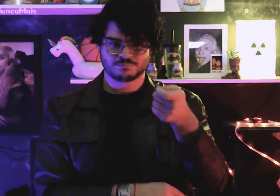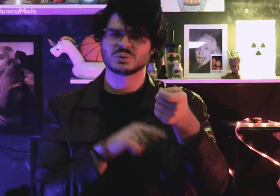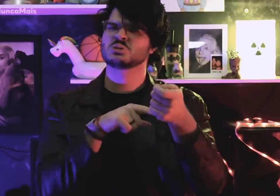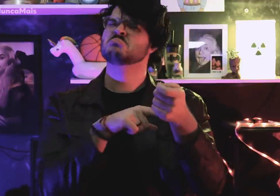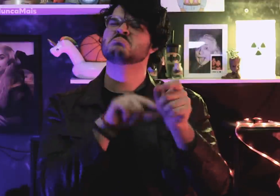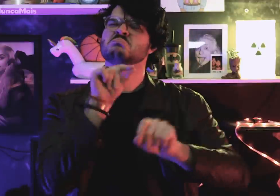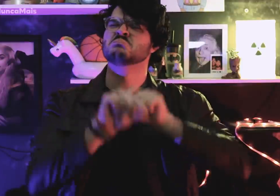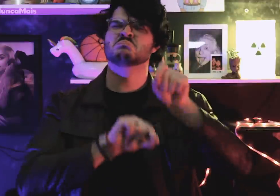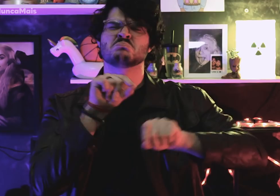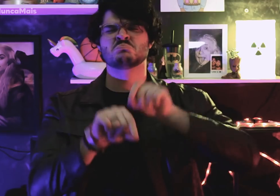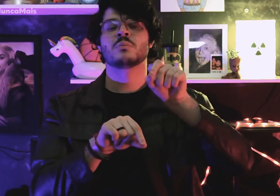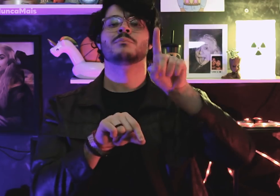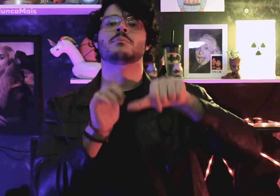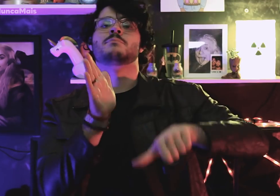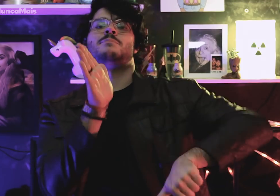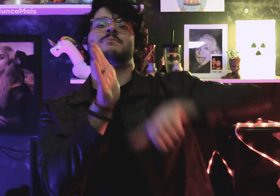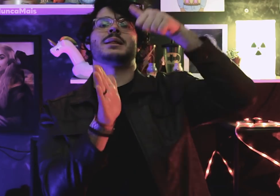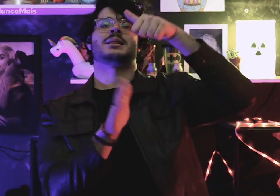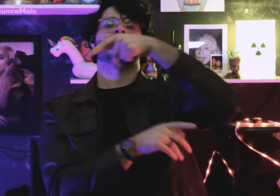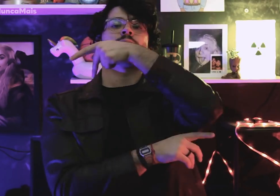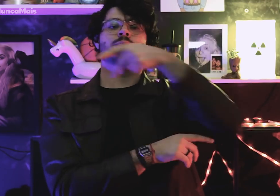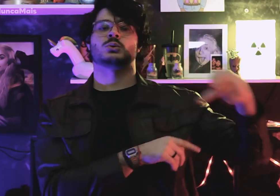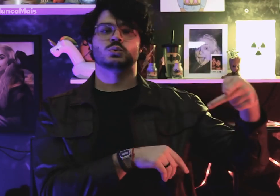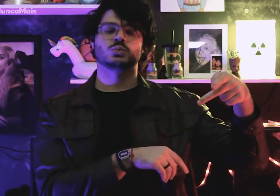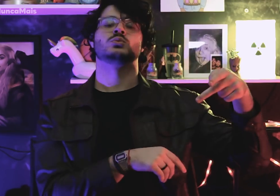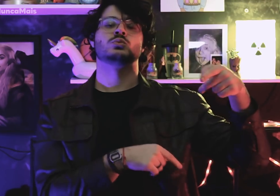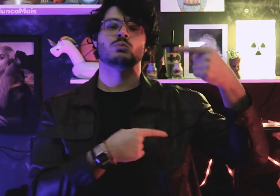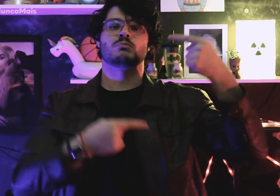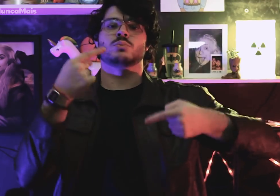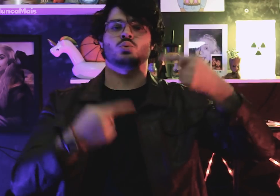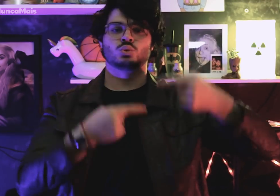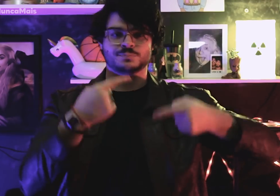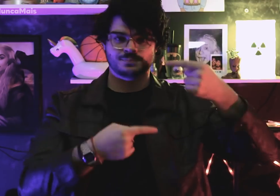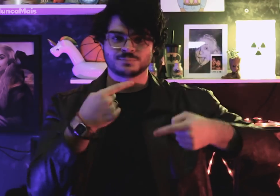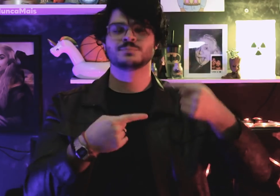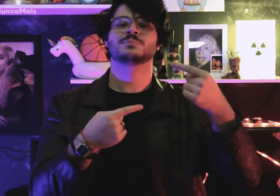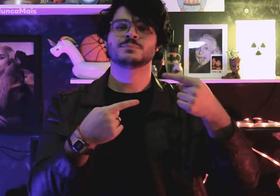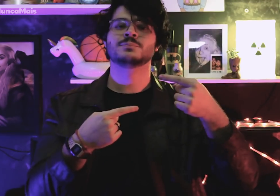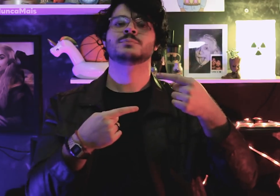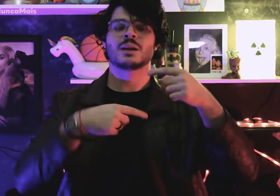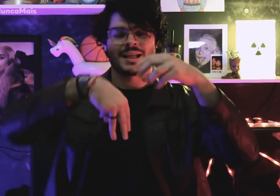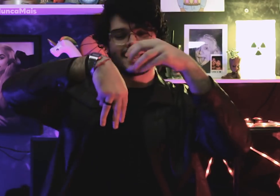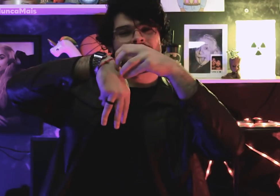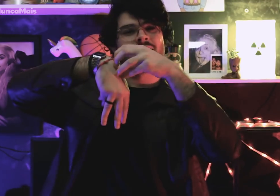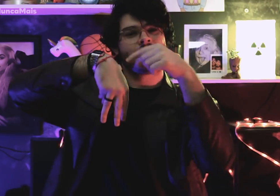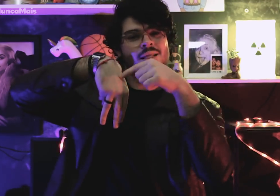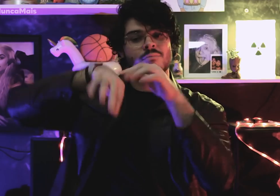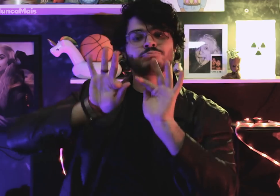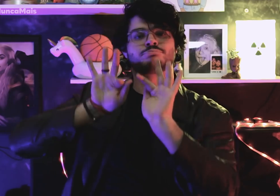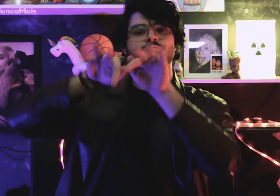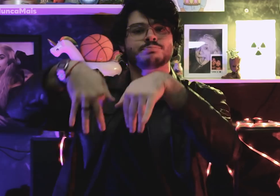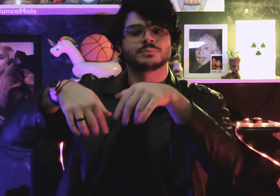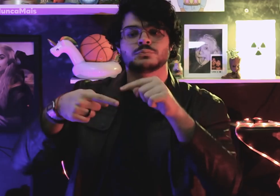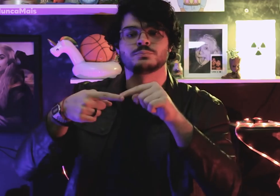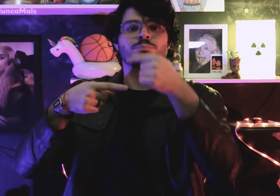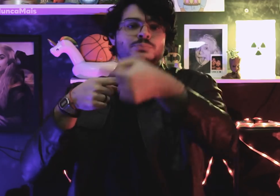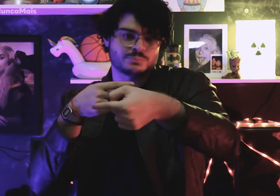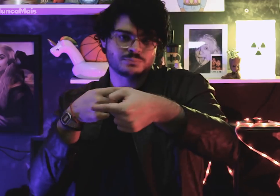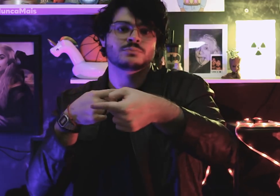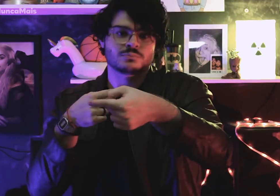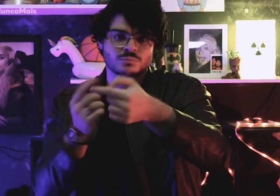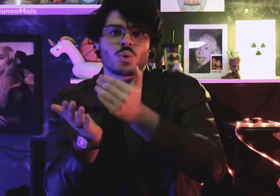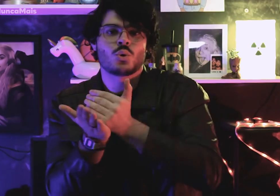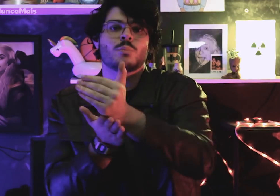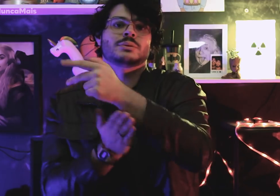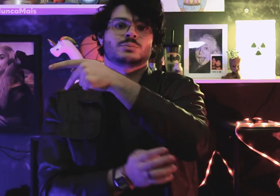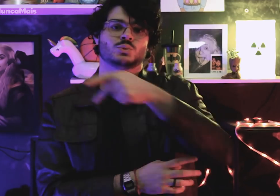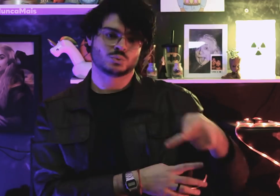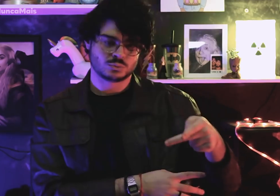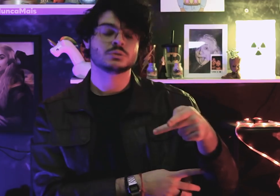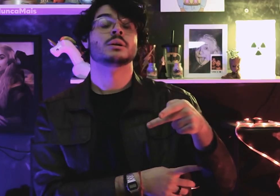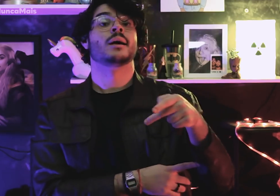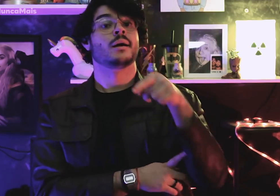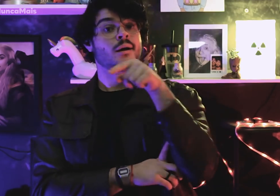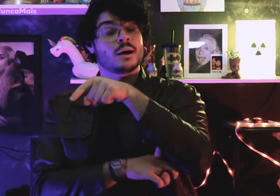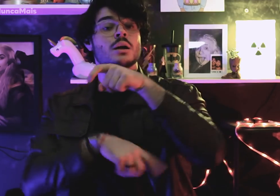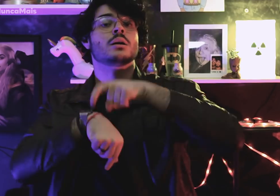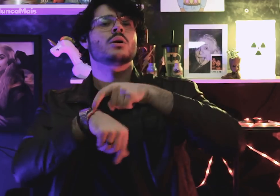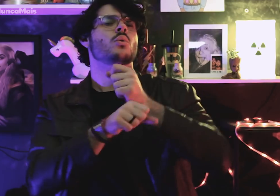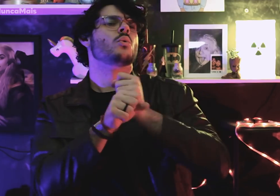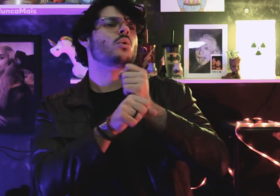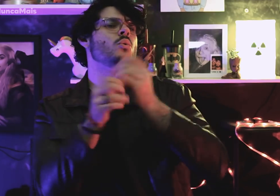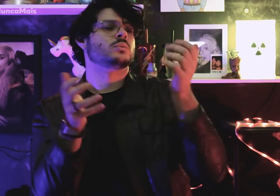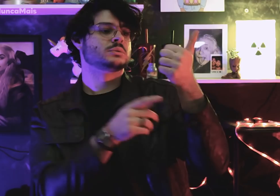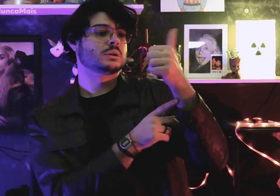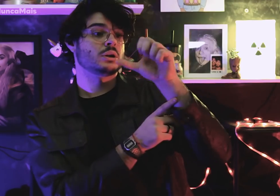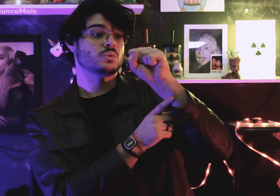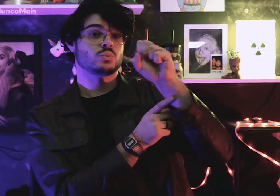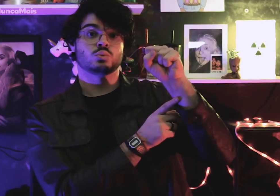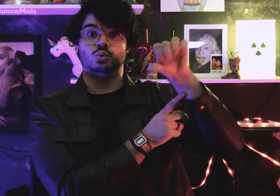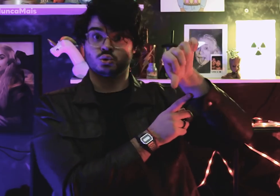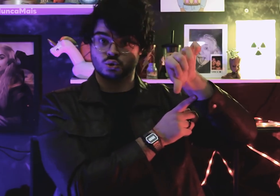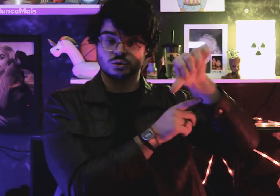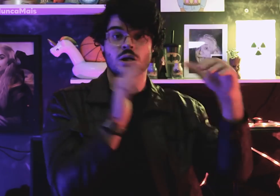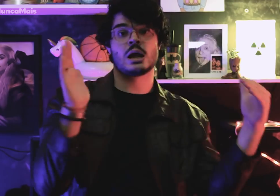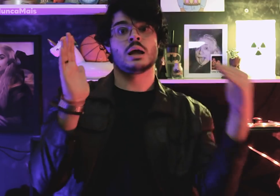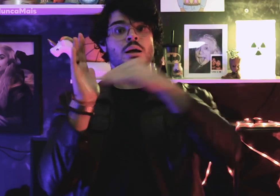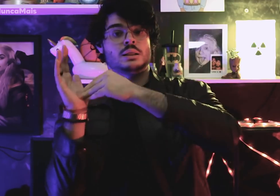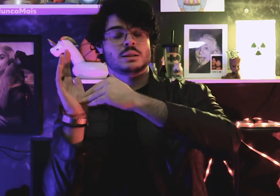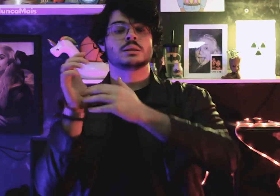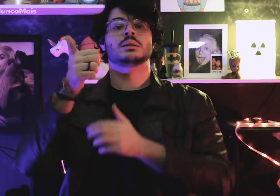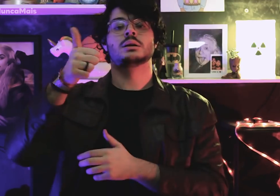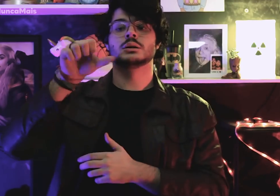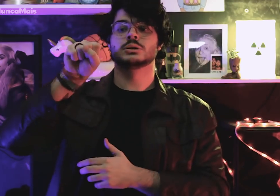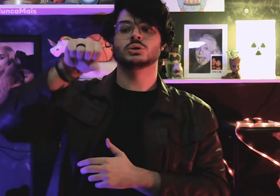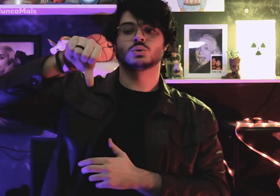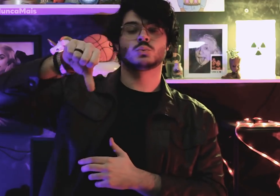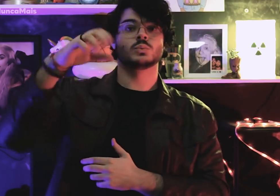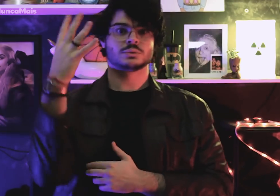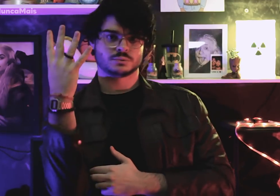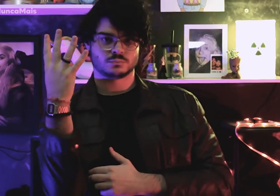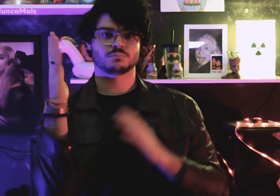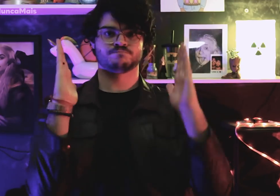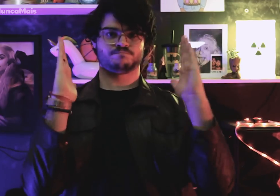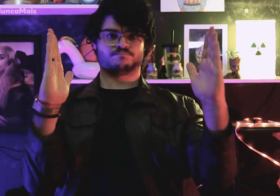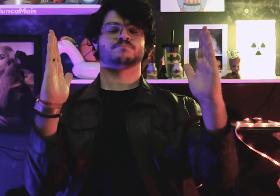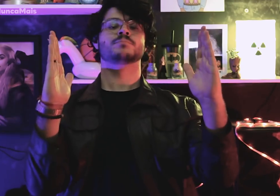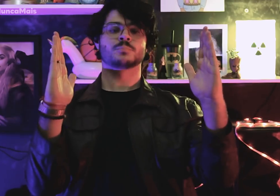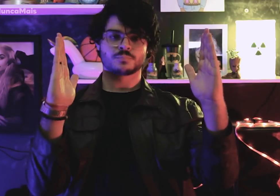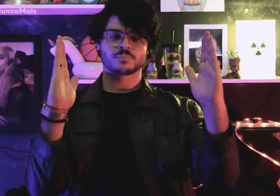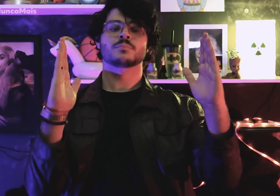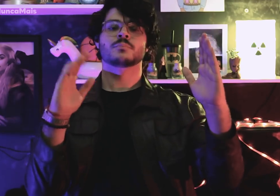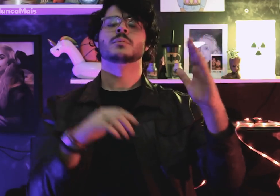first presidential regime after the Monarchy, from 1889 to 1894,